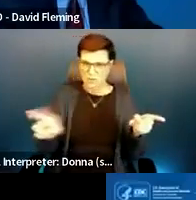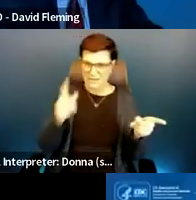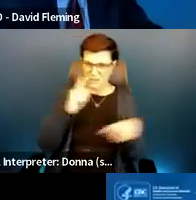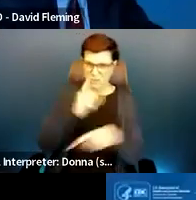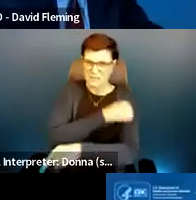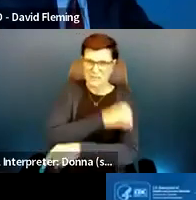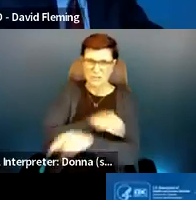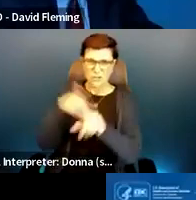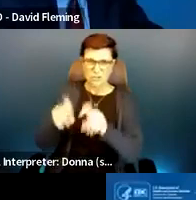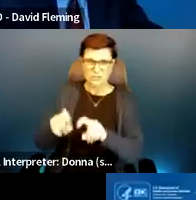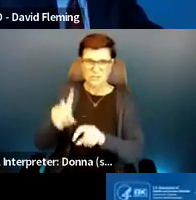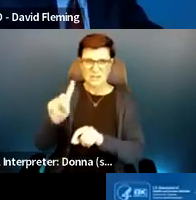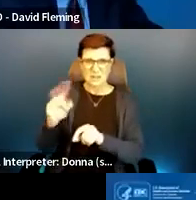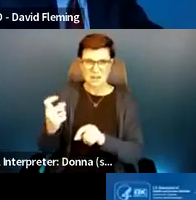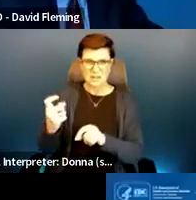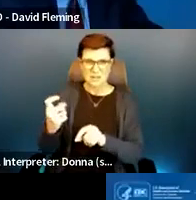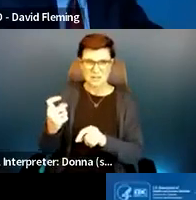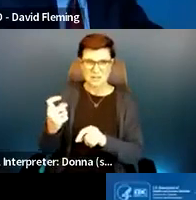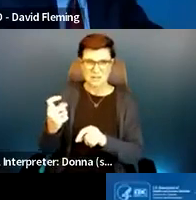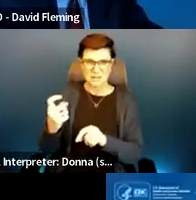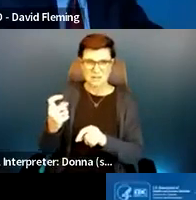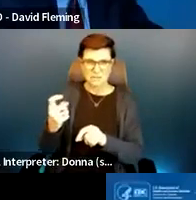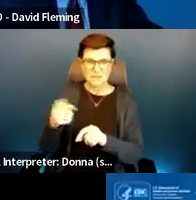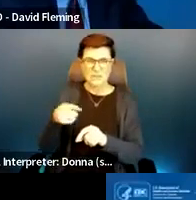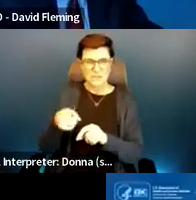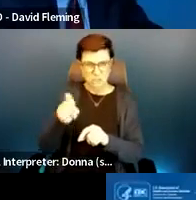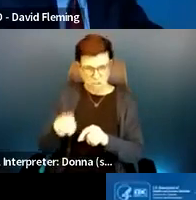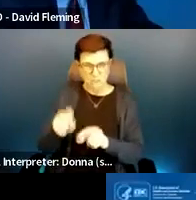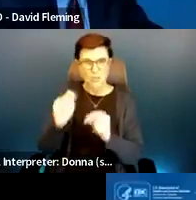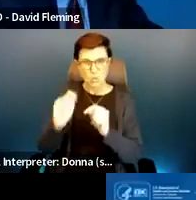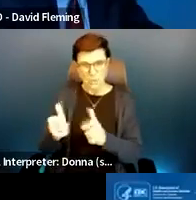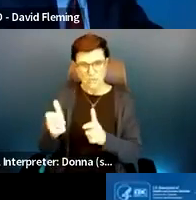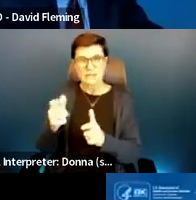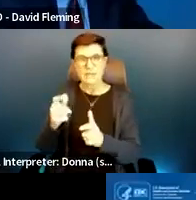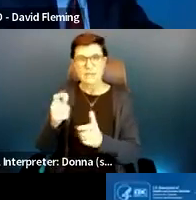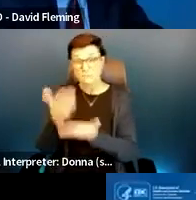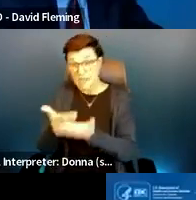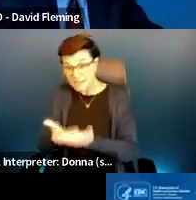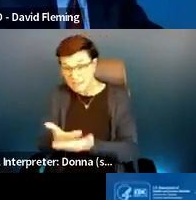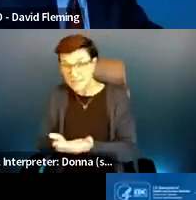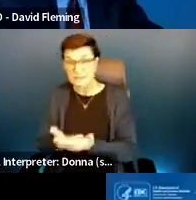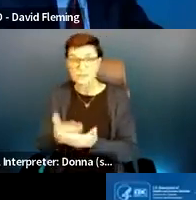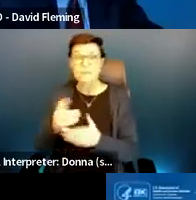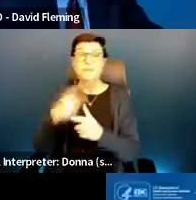It should be able to be quickly validated or verified, and then be put into action,